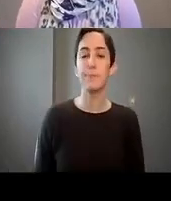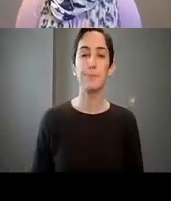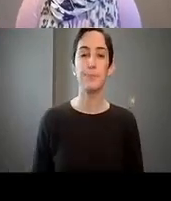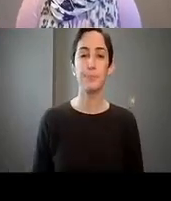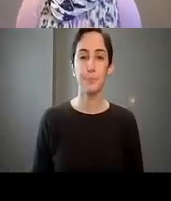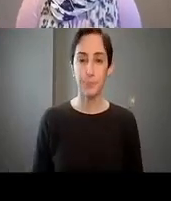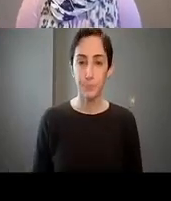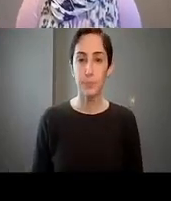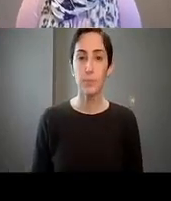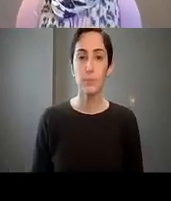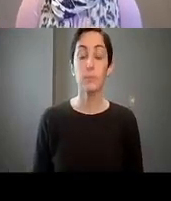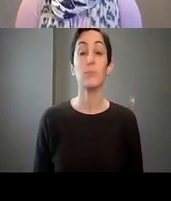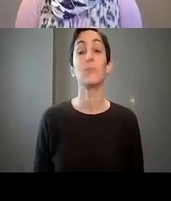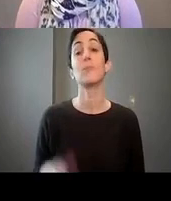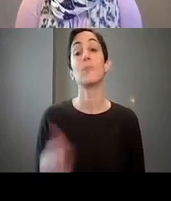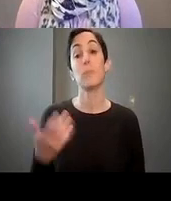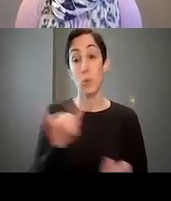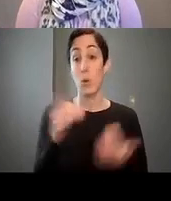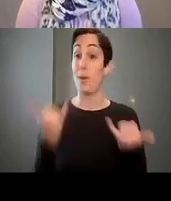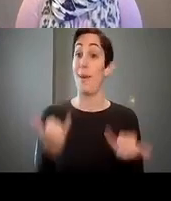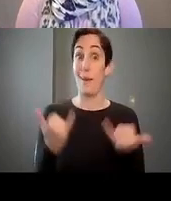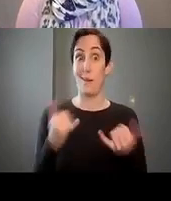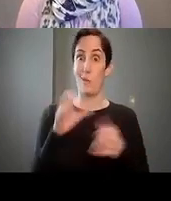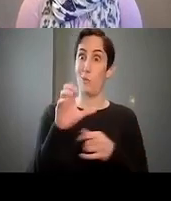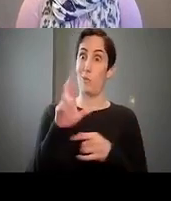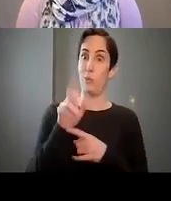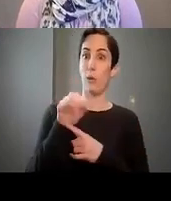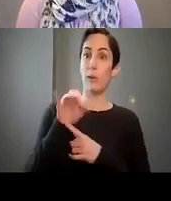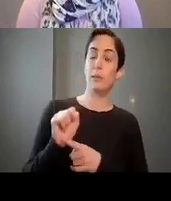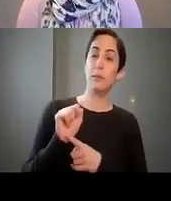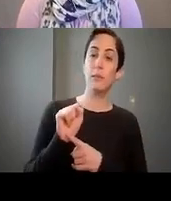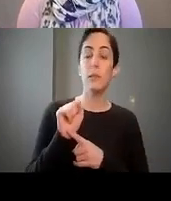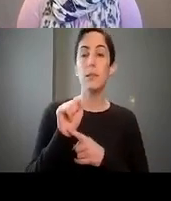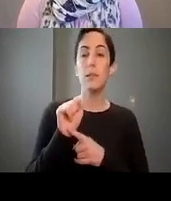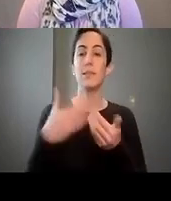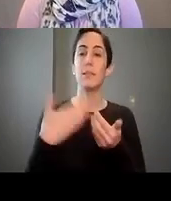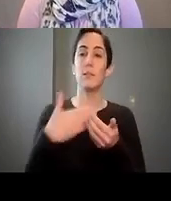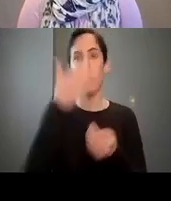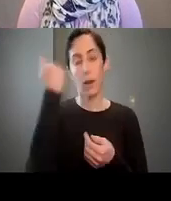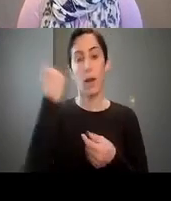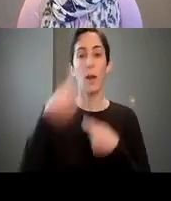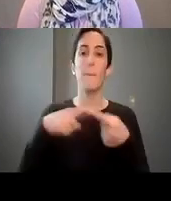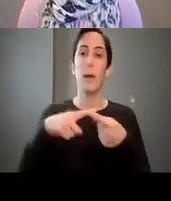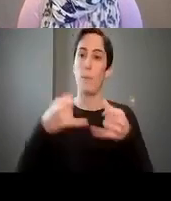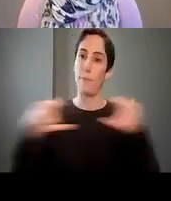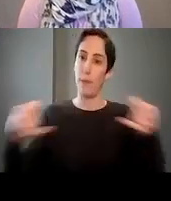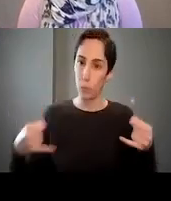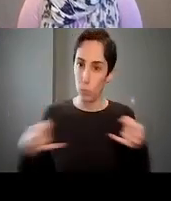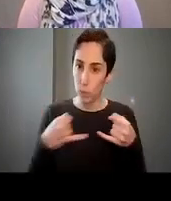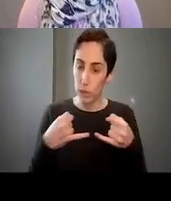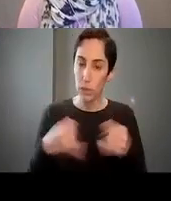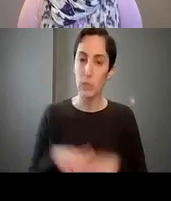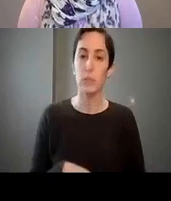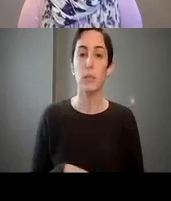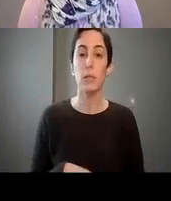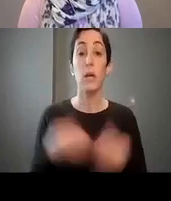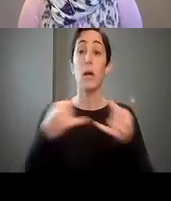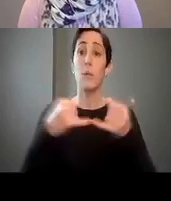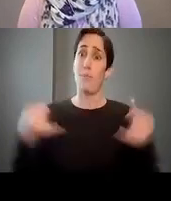lots of us sort of forget the importance Similarly you know at a time of crisis of boundaries which many of us are lots of us sort of forget the importance accustomed to thinking are also a sign of boundaries which many of us are of health and wellness outside of a time accustomed to thinking are also a sign